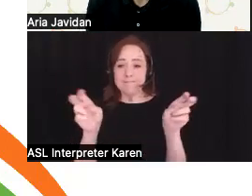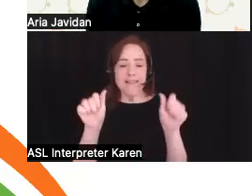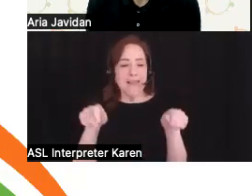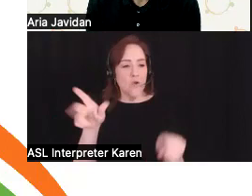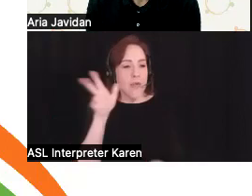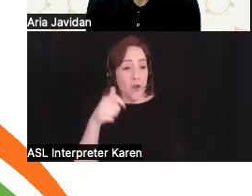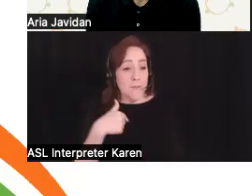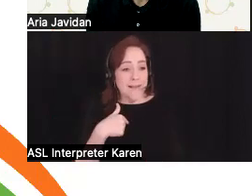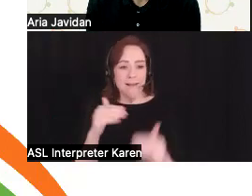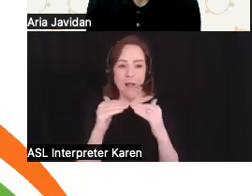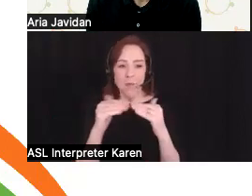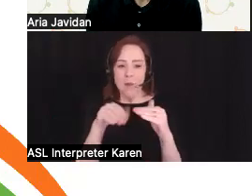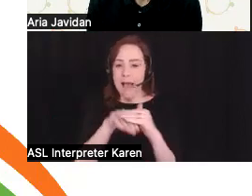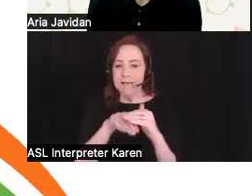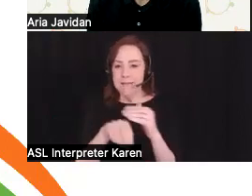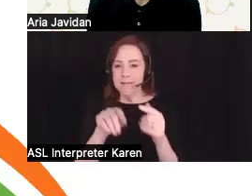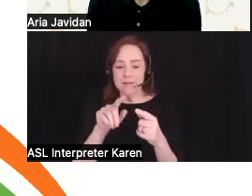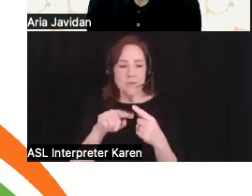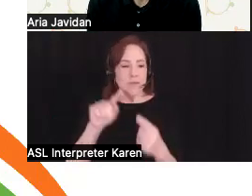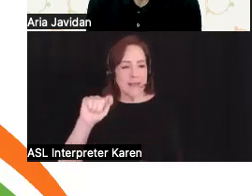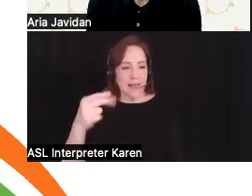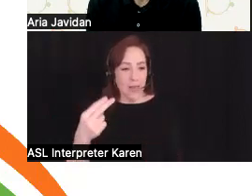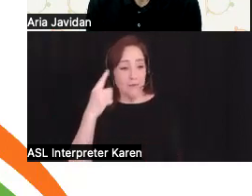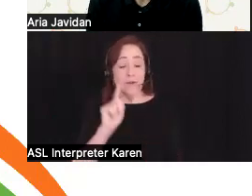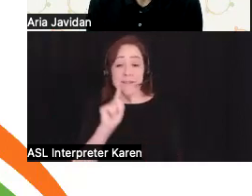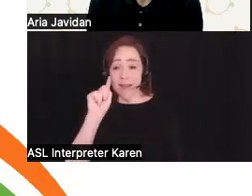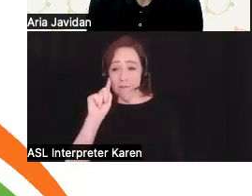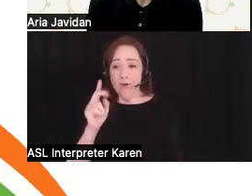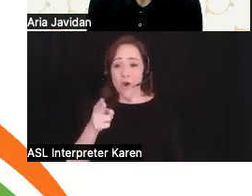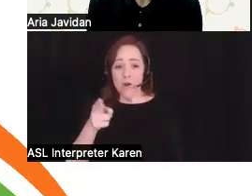and Deaf-Blind Patients in today's webinar we have several subject matter experts who